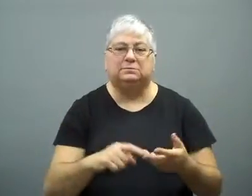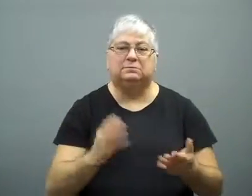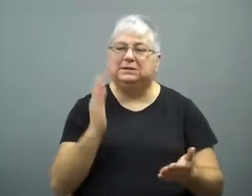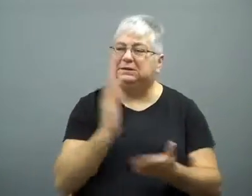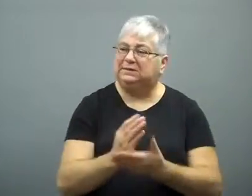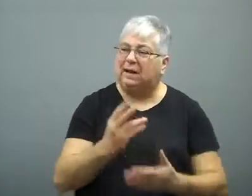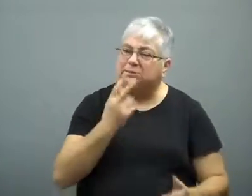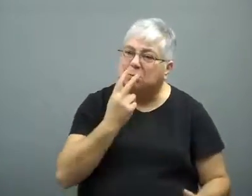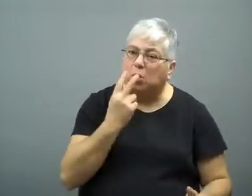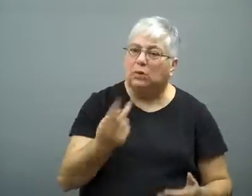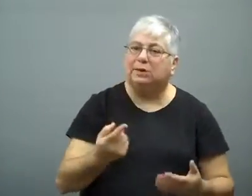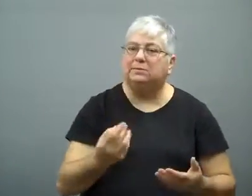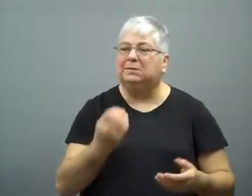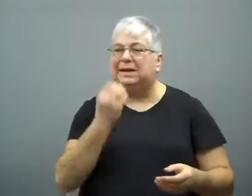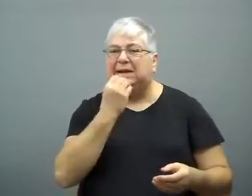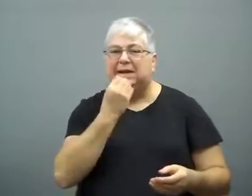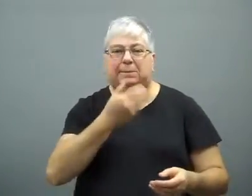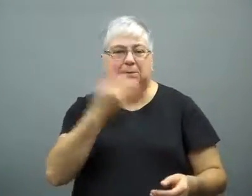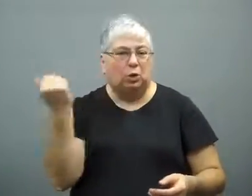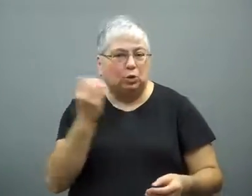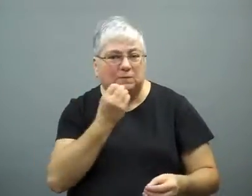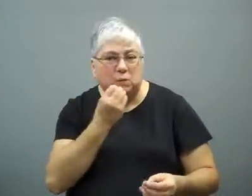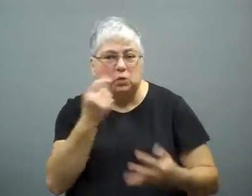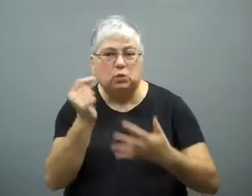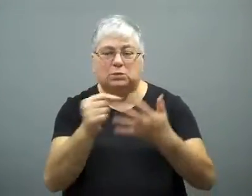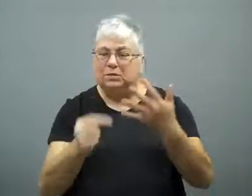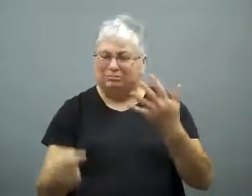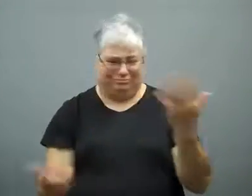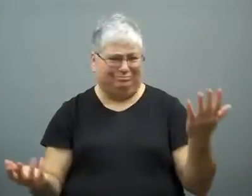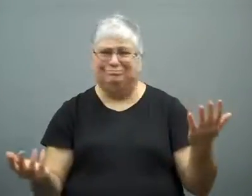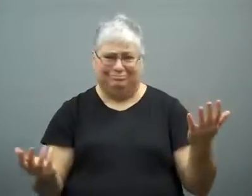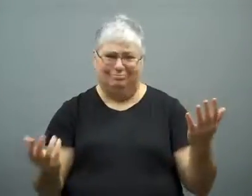quitting smoking, and eating a healthier diet,